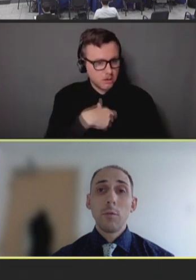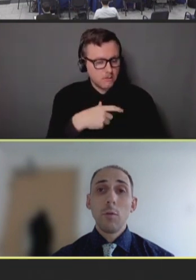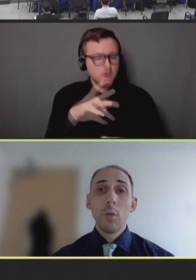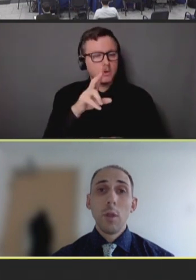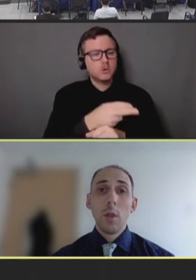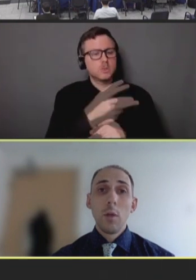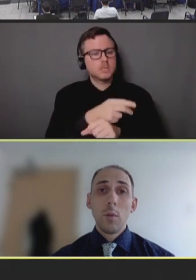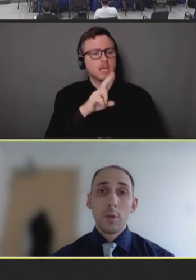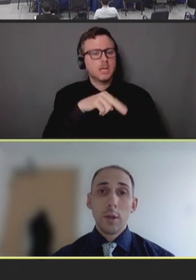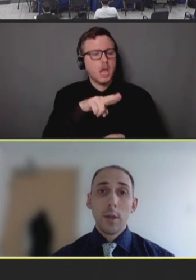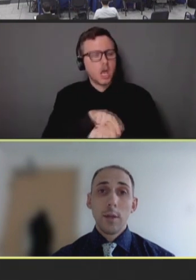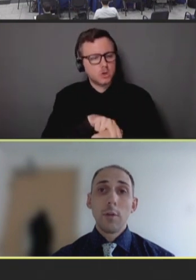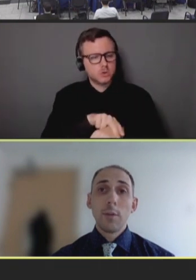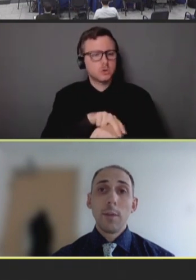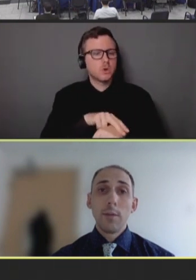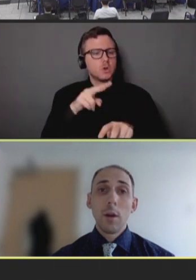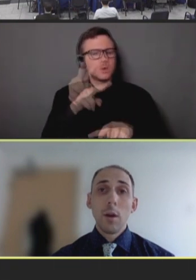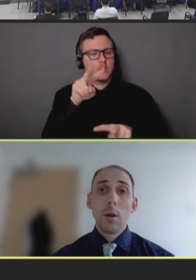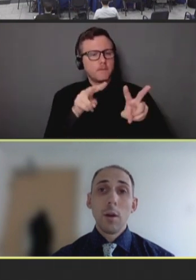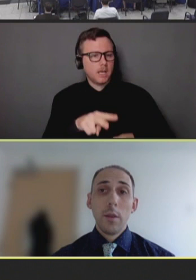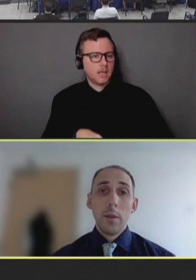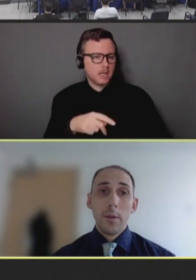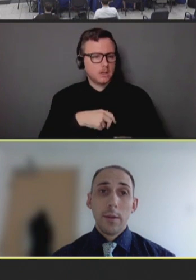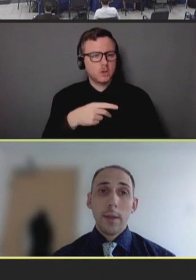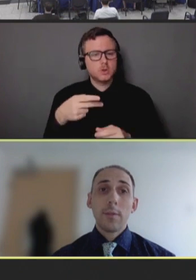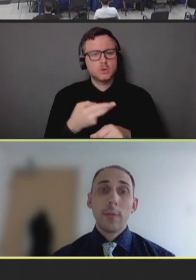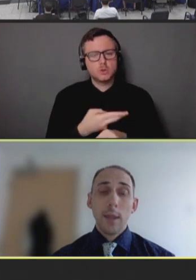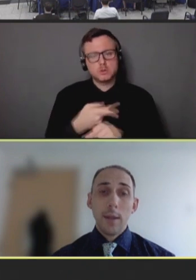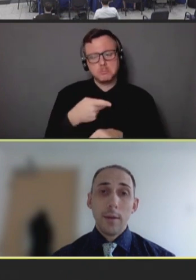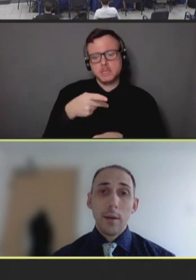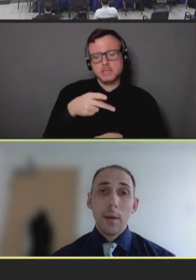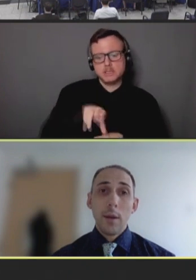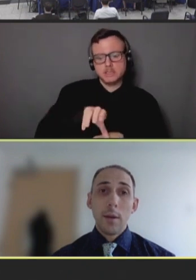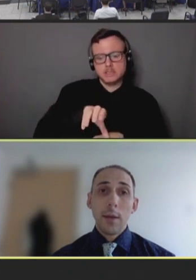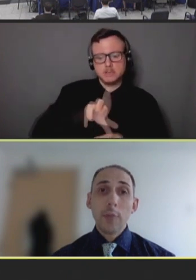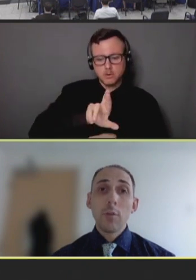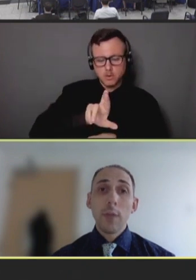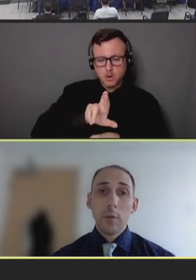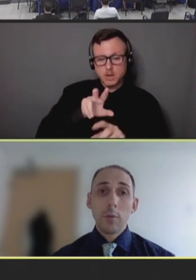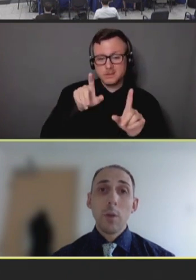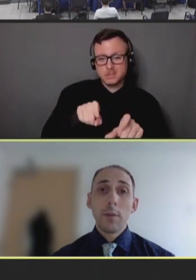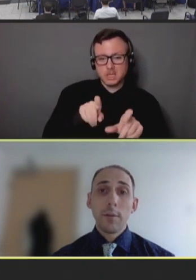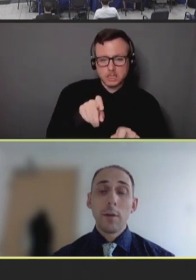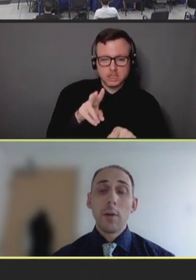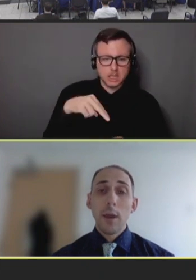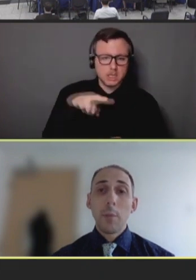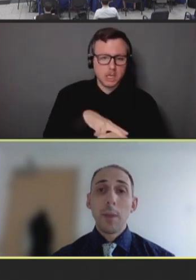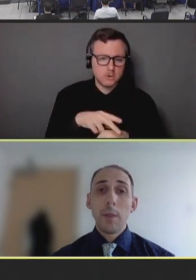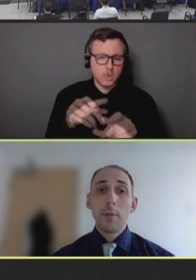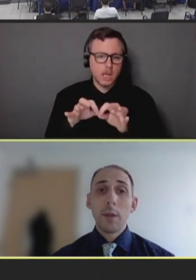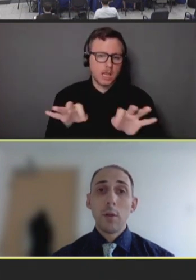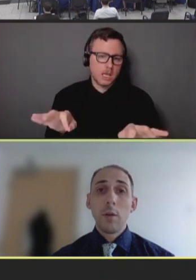Tool, which integrates PCR tests and a natural language processing or NLP of clinical notes.